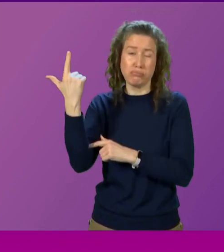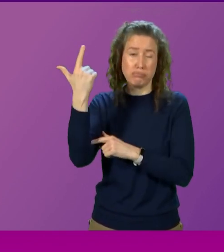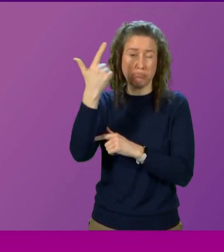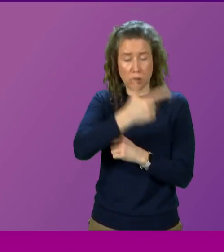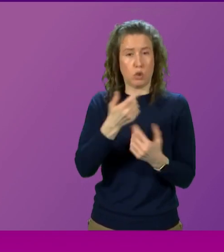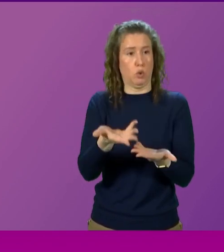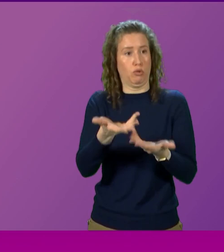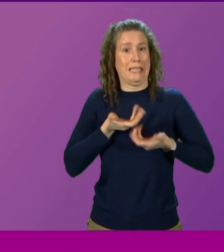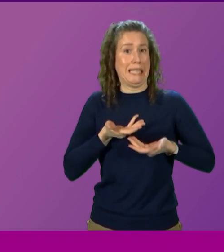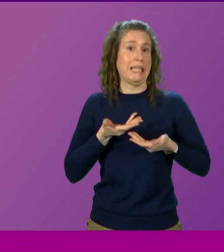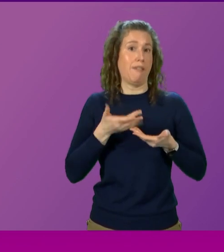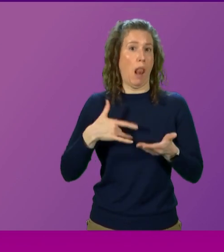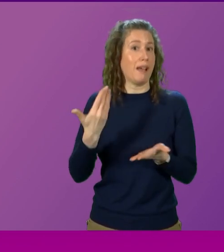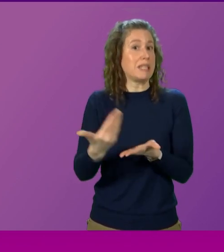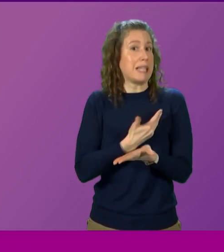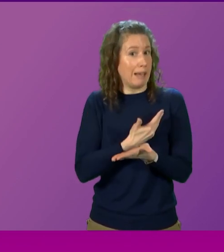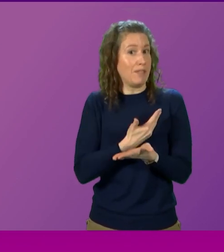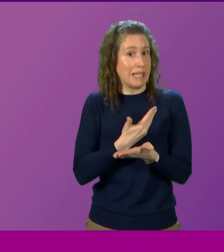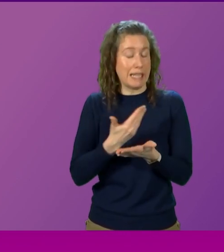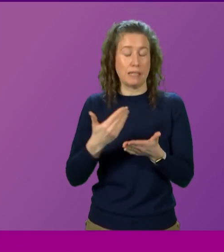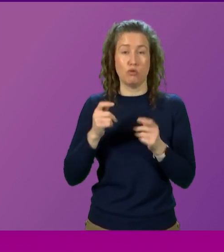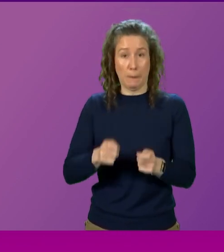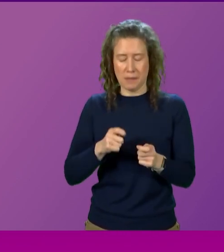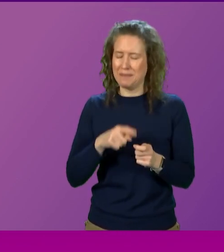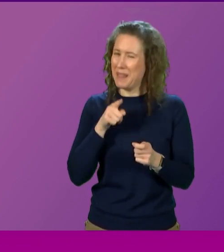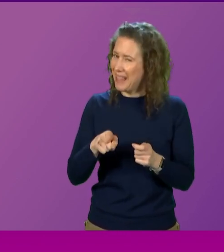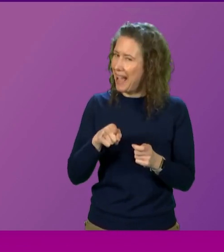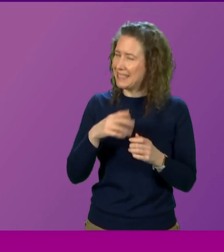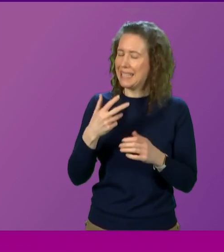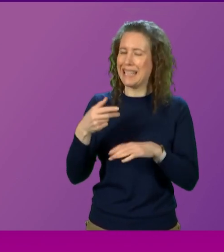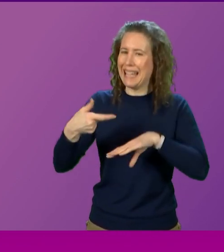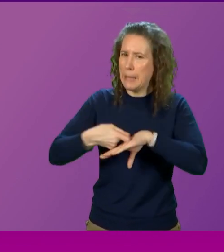At the root of the problem is a chemotherapy dosing scandal that has gone on for three and a half years.